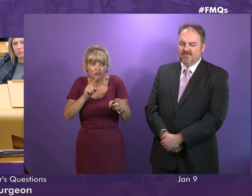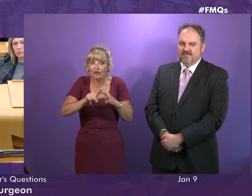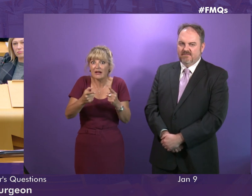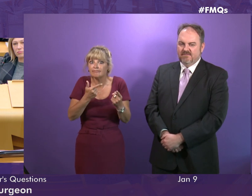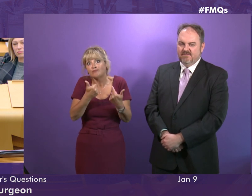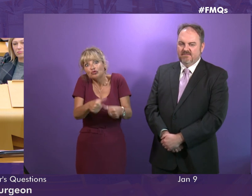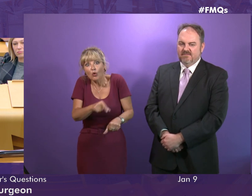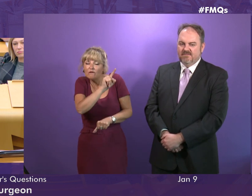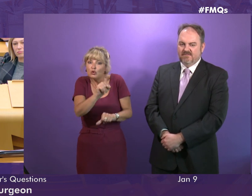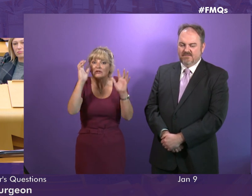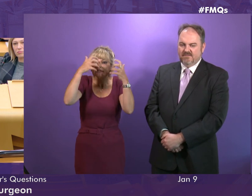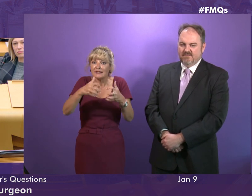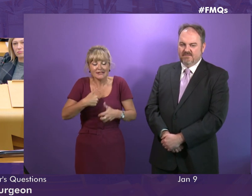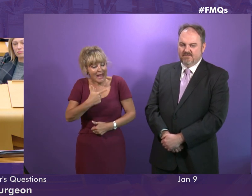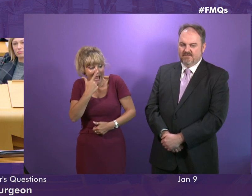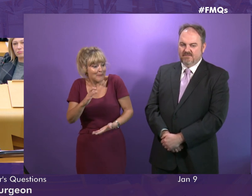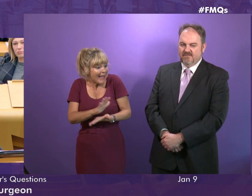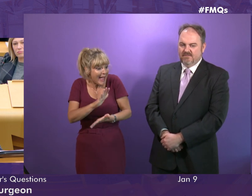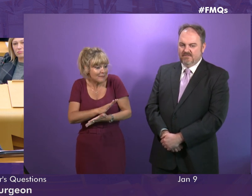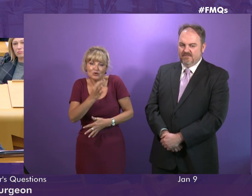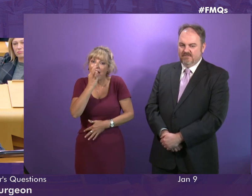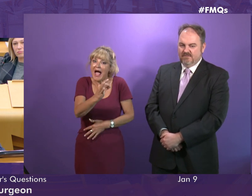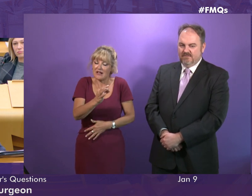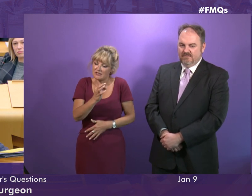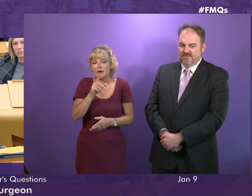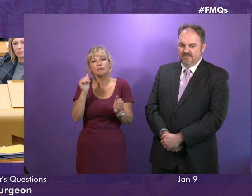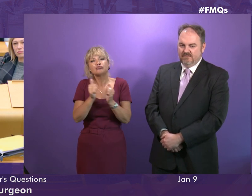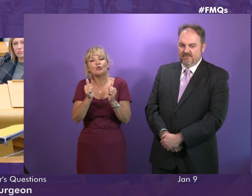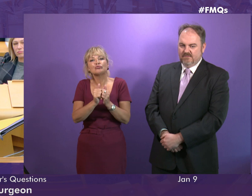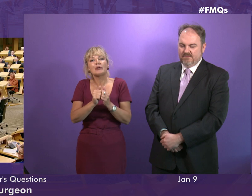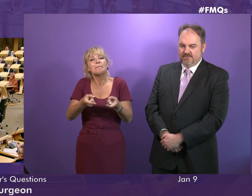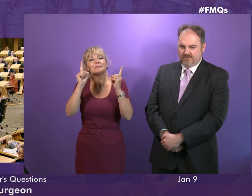the opportunity to do that, I will be happy to ask the relevant minister to reply in detail to Jackie Baillie.